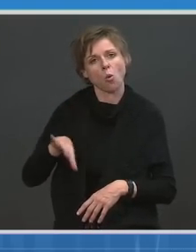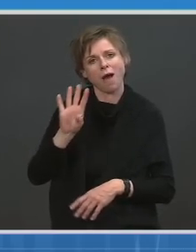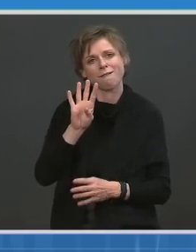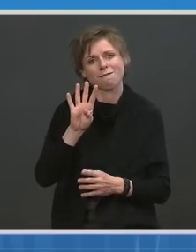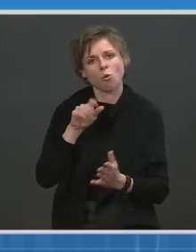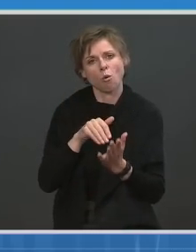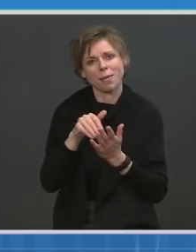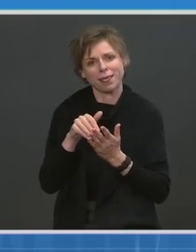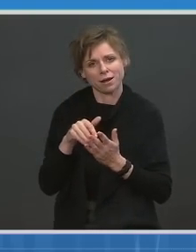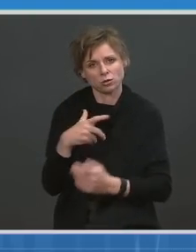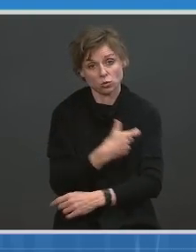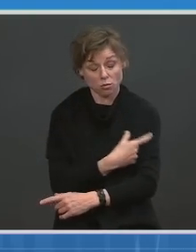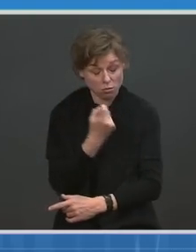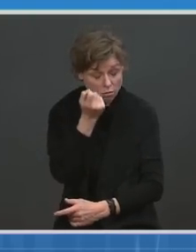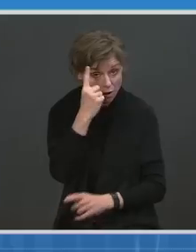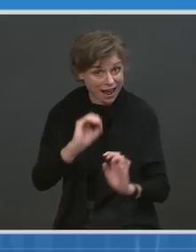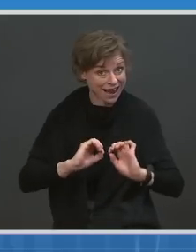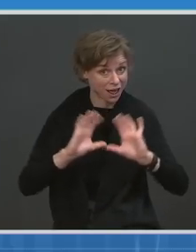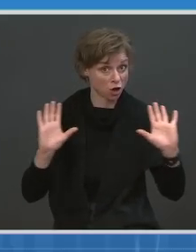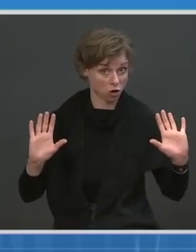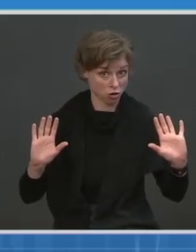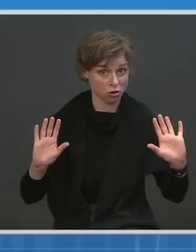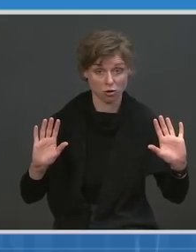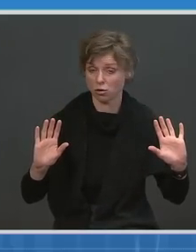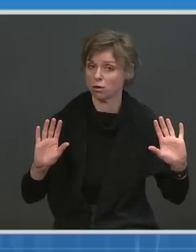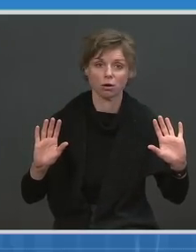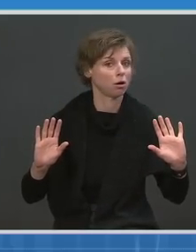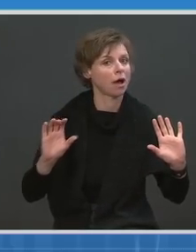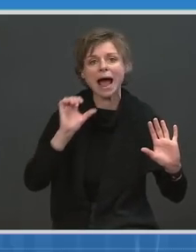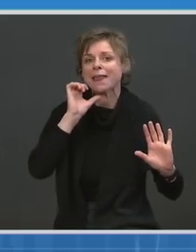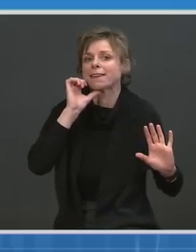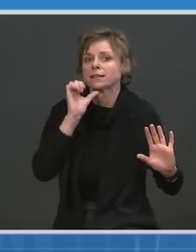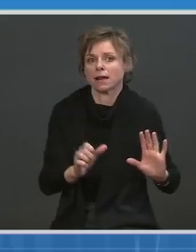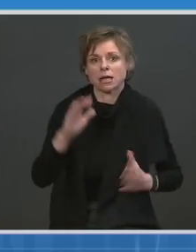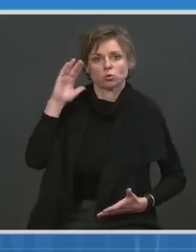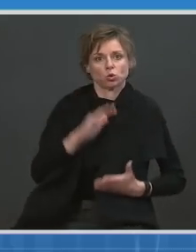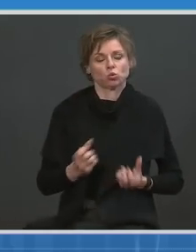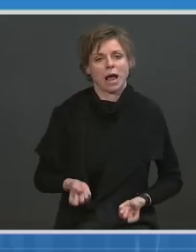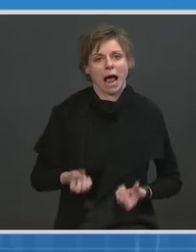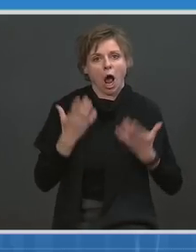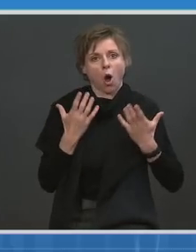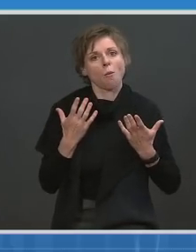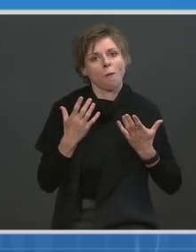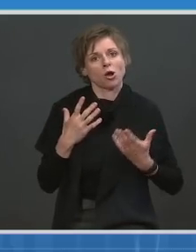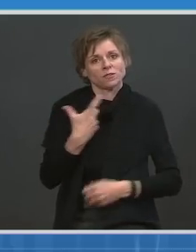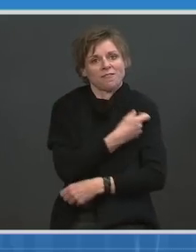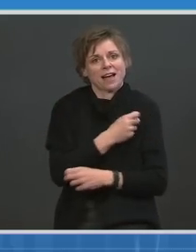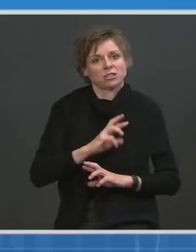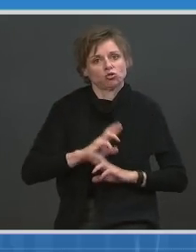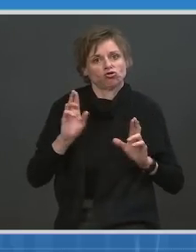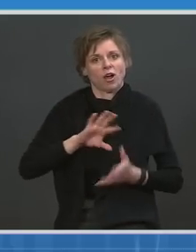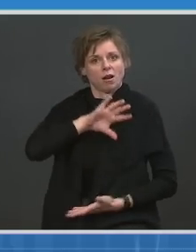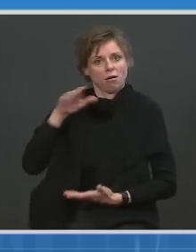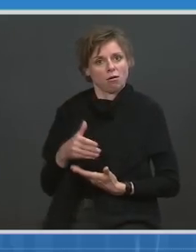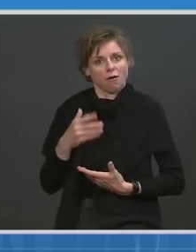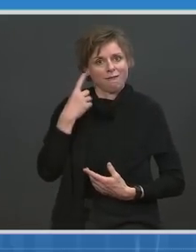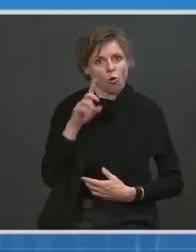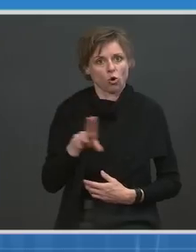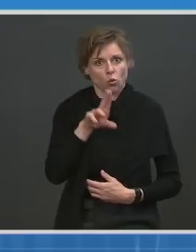To be clear: This loan will not reduce the available supply of vaccines to Americans. The doses we are loaning are not approved